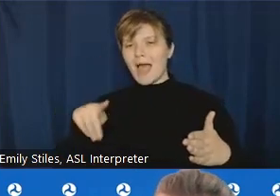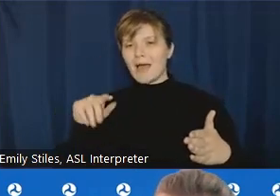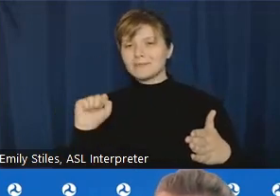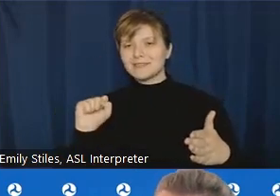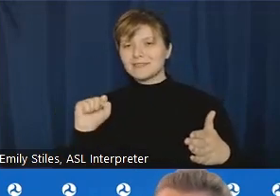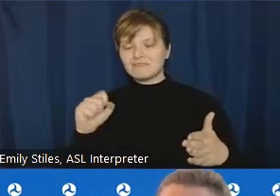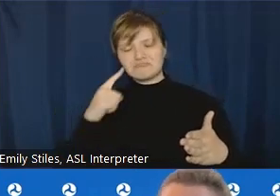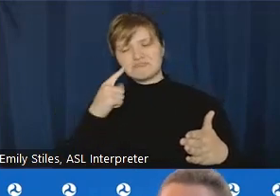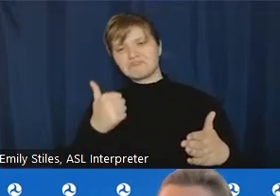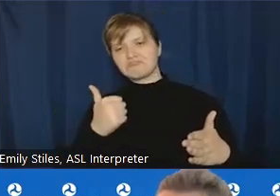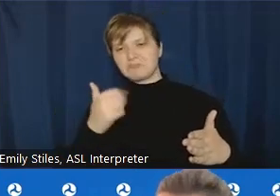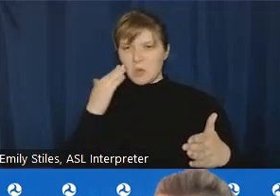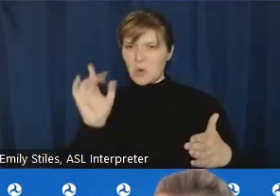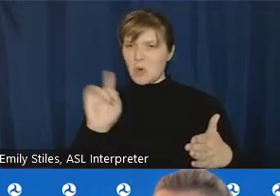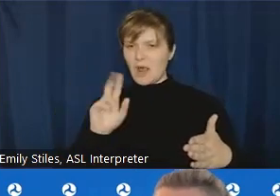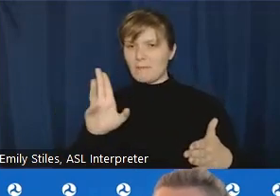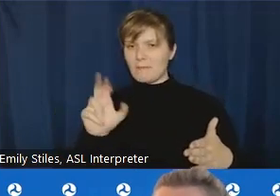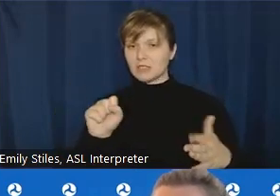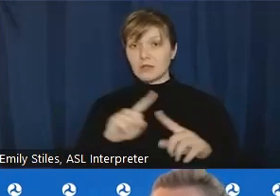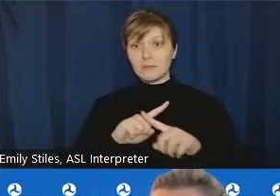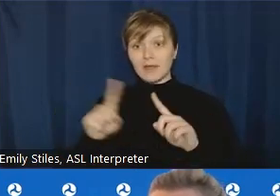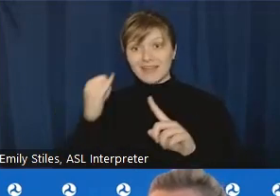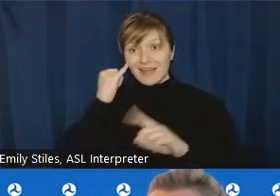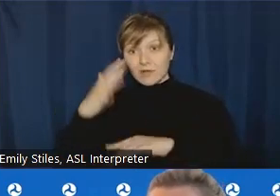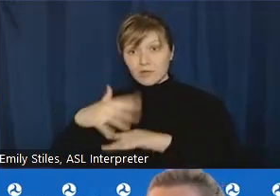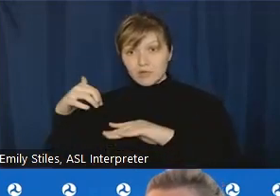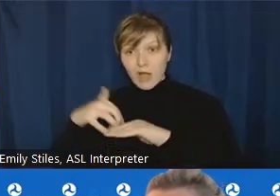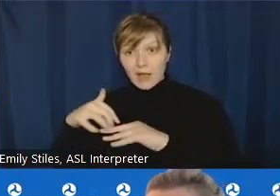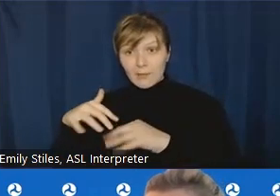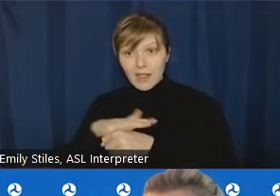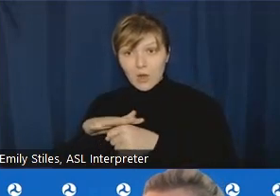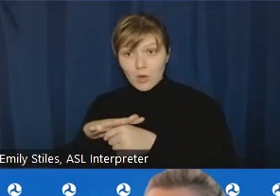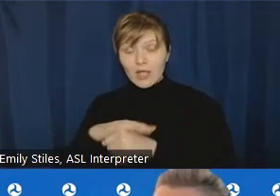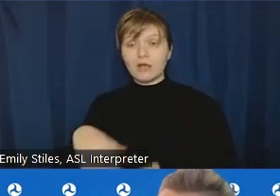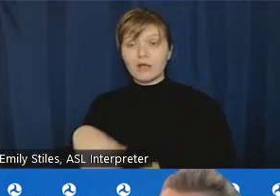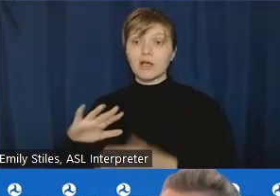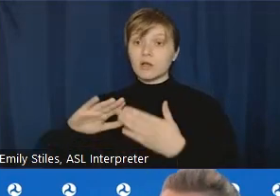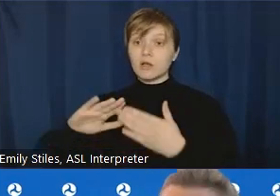transit provider or tribal for our older adults and people with disabilities program, it’s harder.